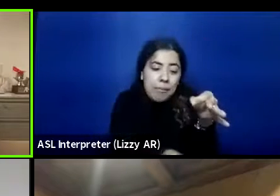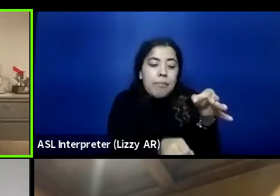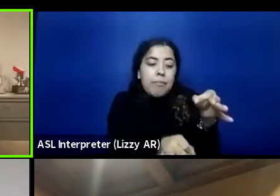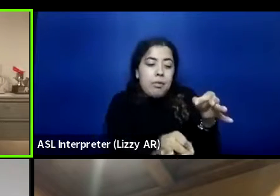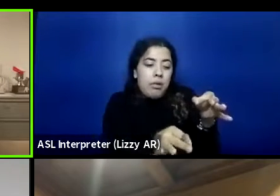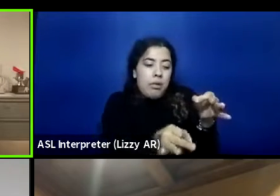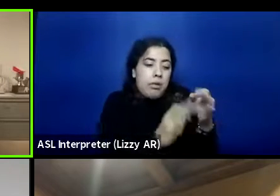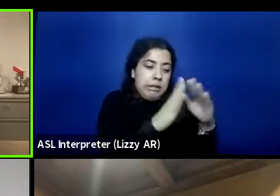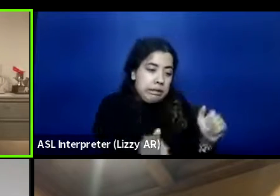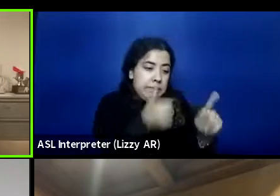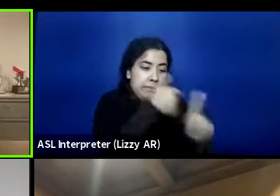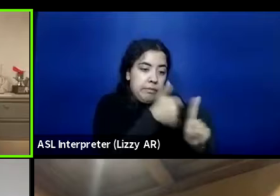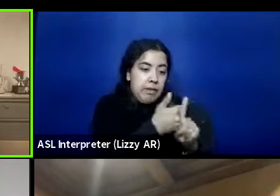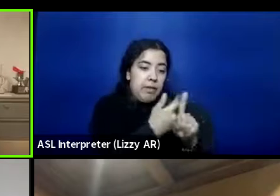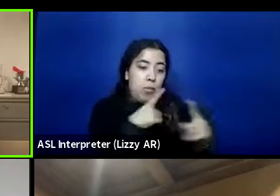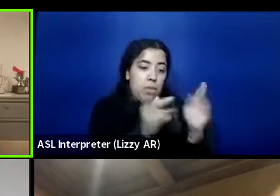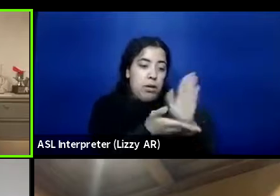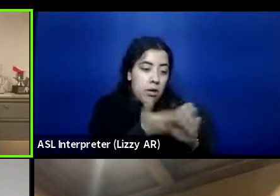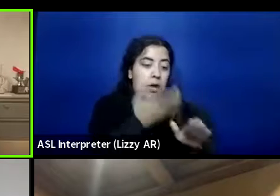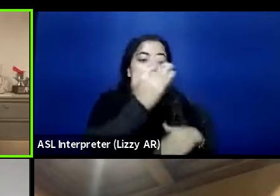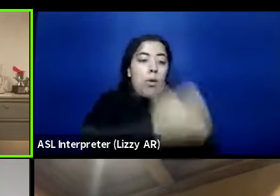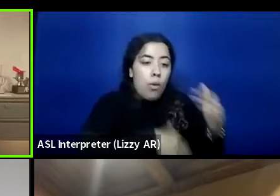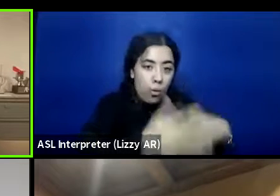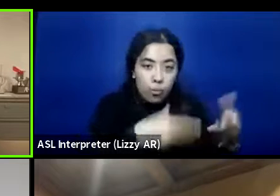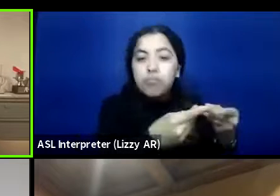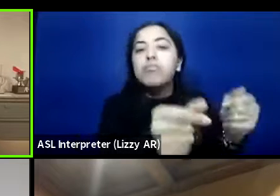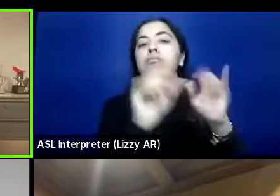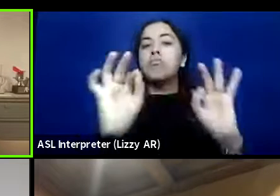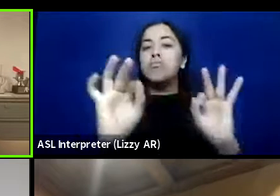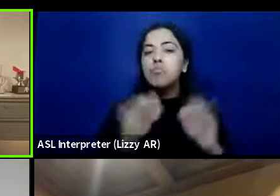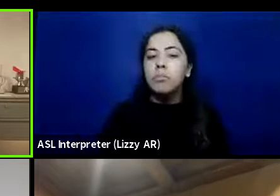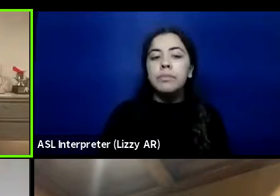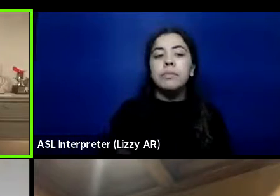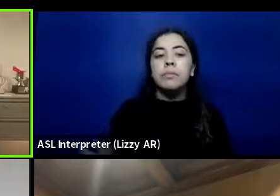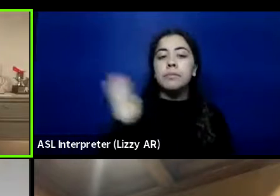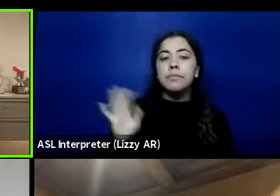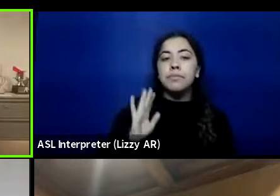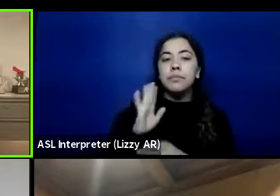but with the arrival of the World Wide Web in 1991,